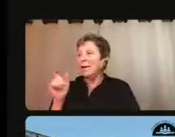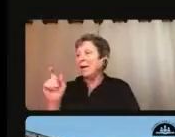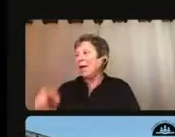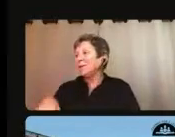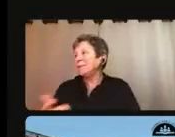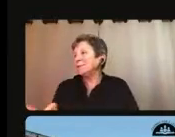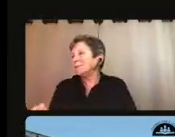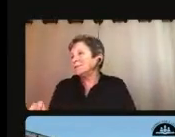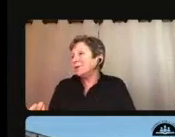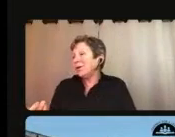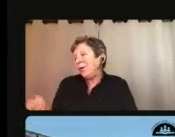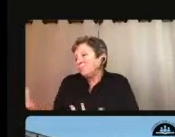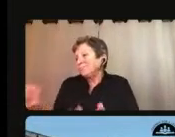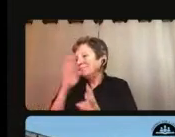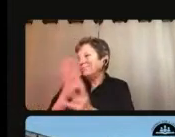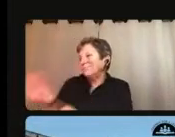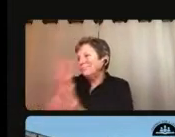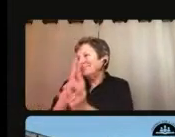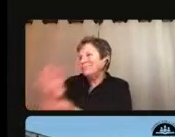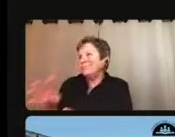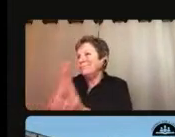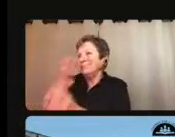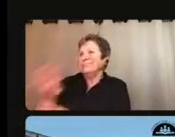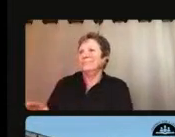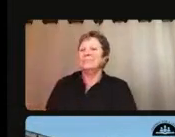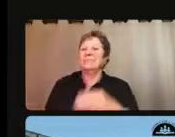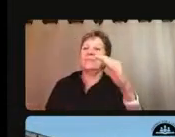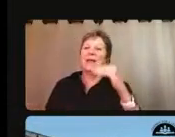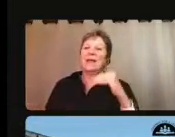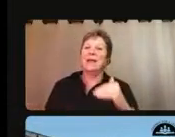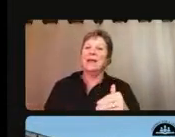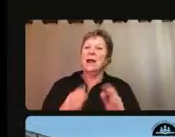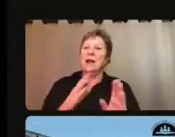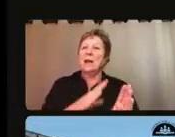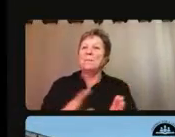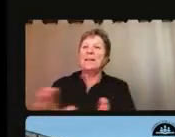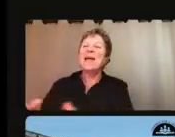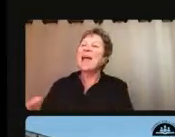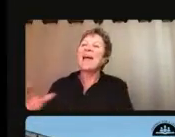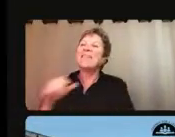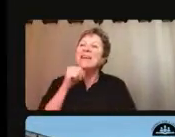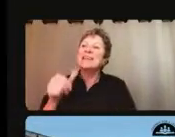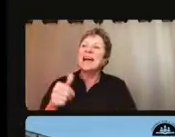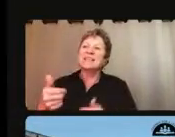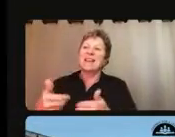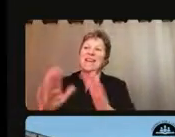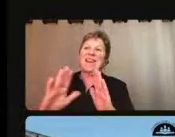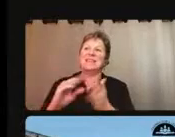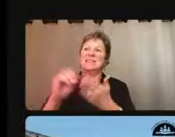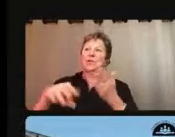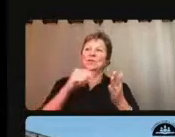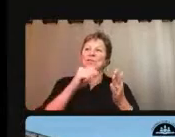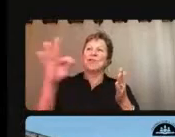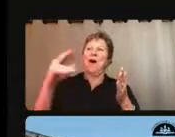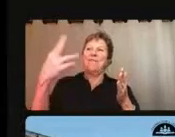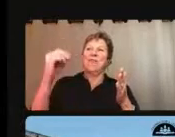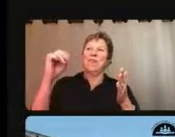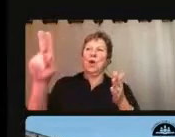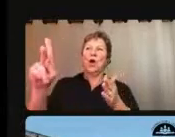ACTIONS. IT ISN'T BASED ON HOW STUDENTS FEEL AT THE TIME OF THEIR